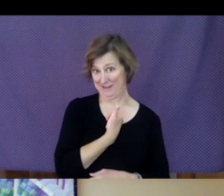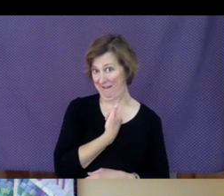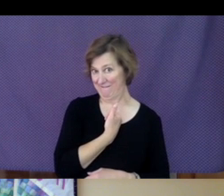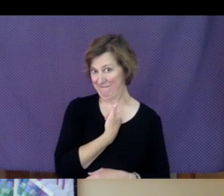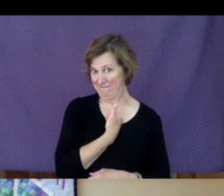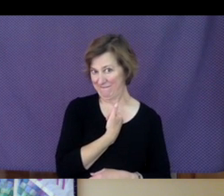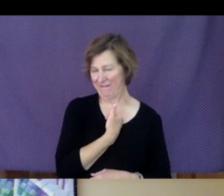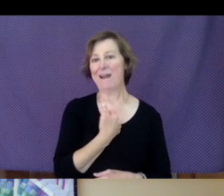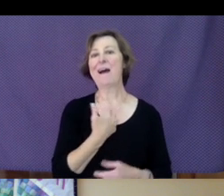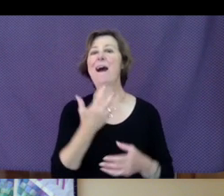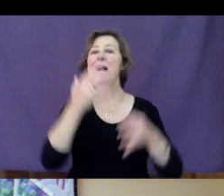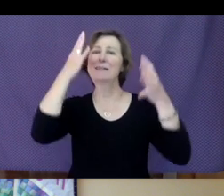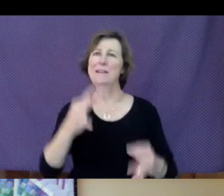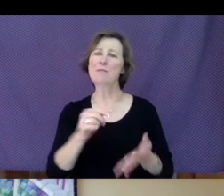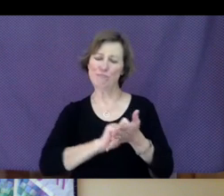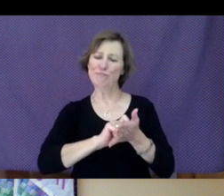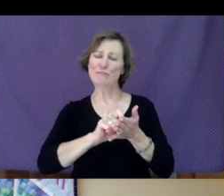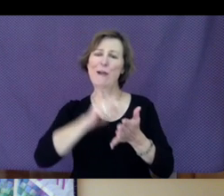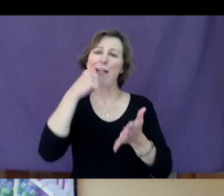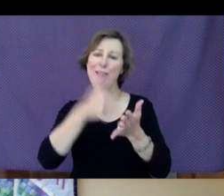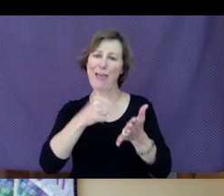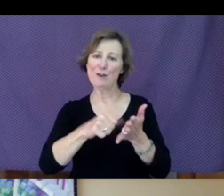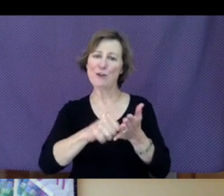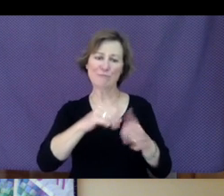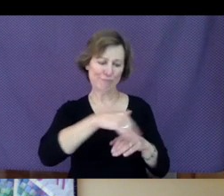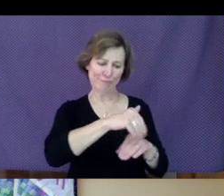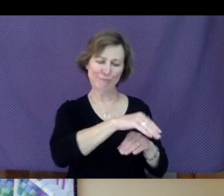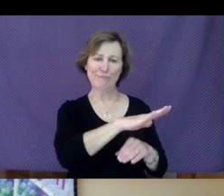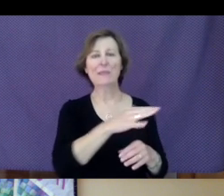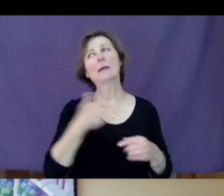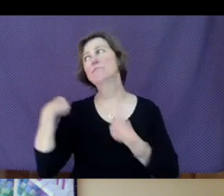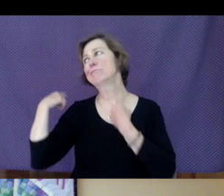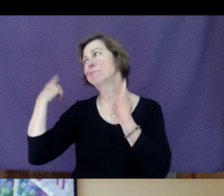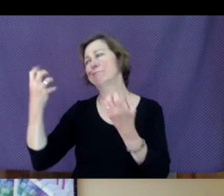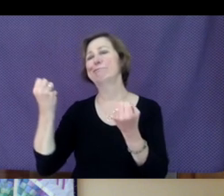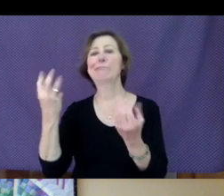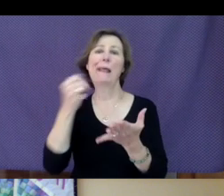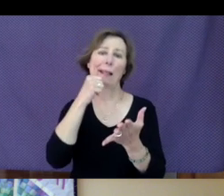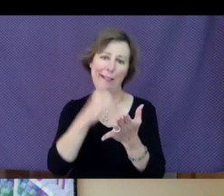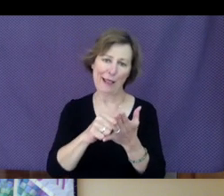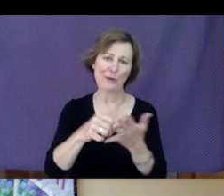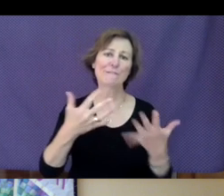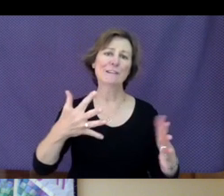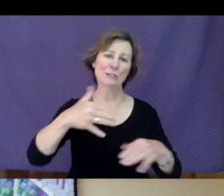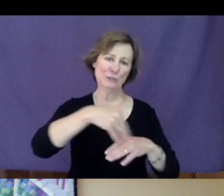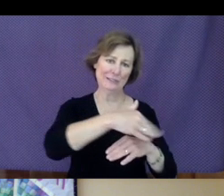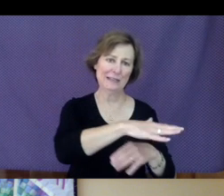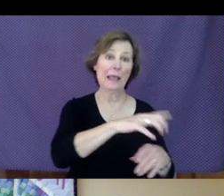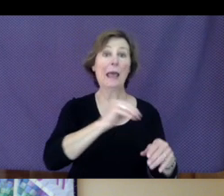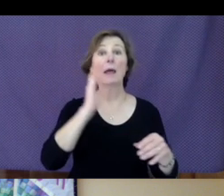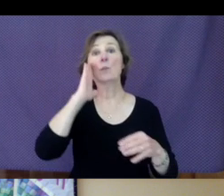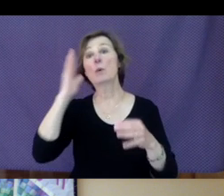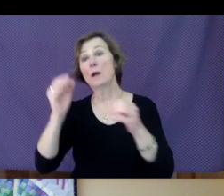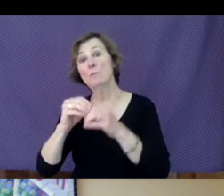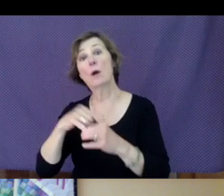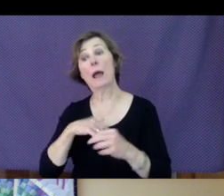there have been Many letters and there will be many more but I have chosen three to share today